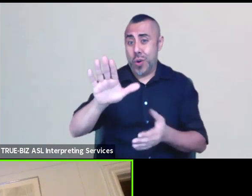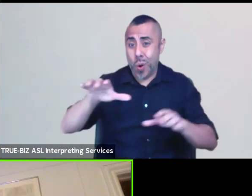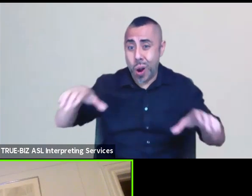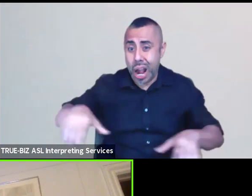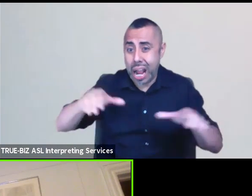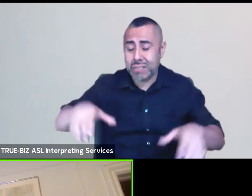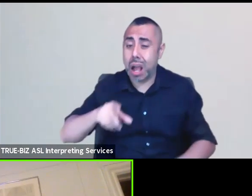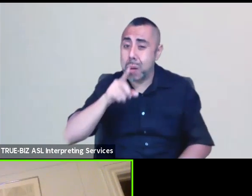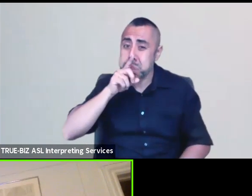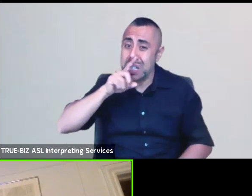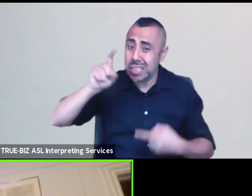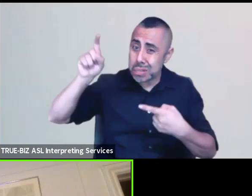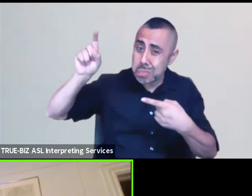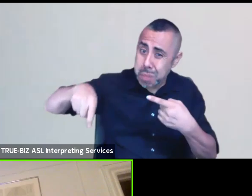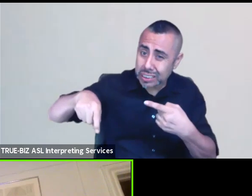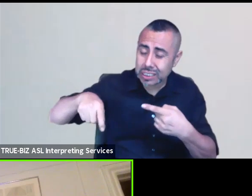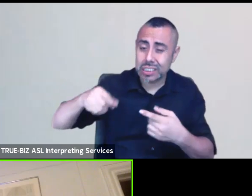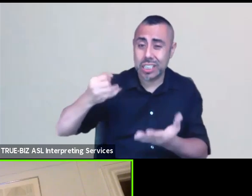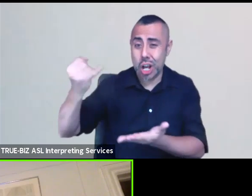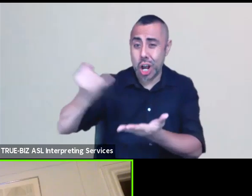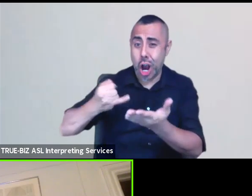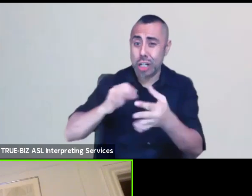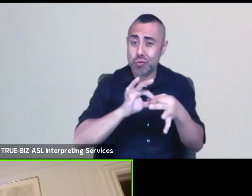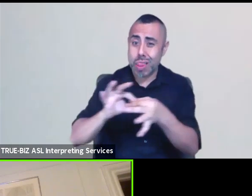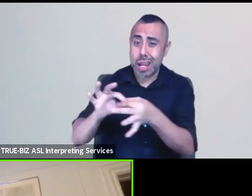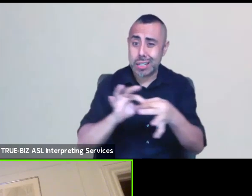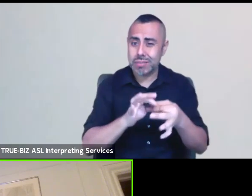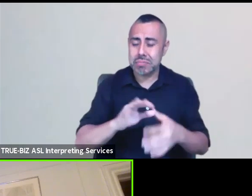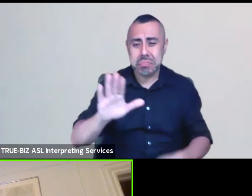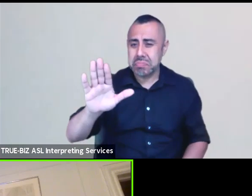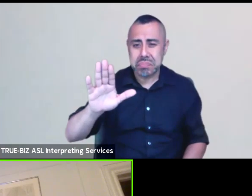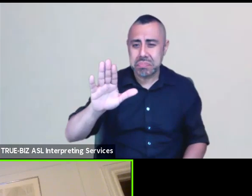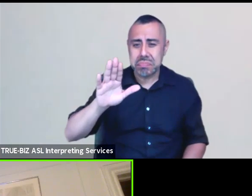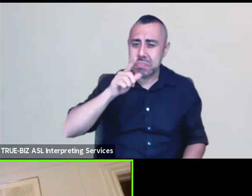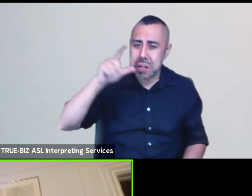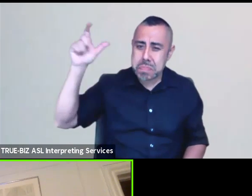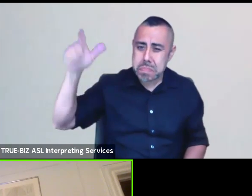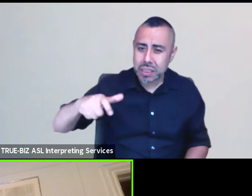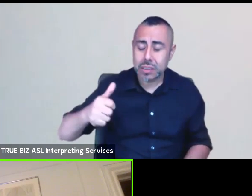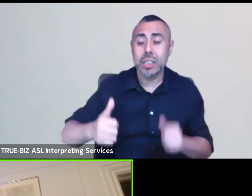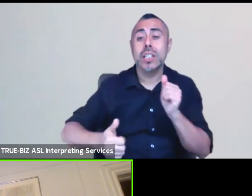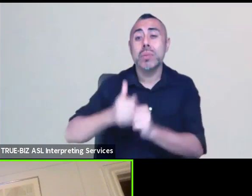Most funders understand that artists don't make most of their living from their art.